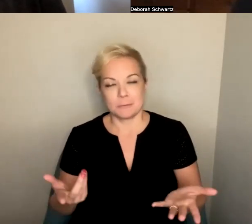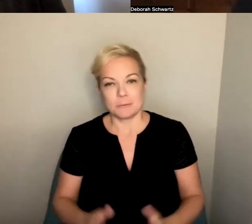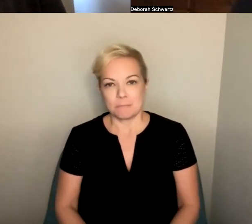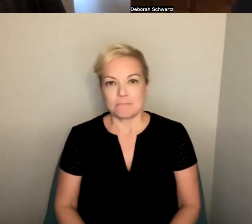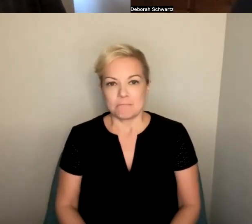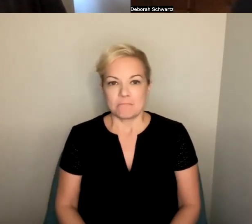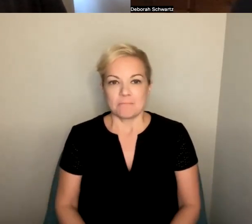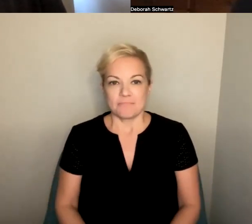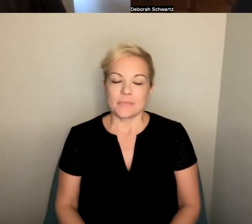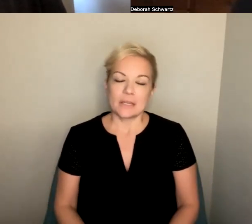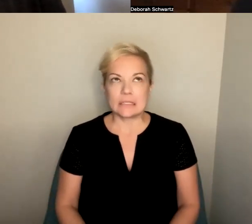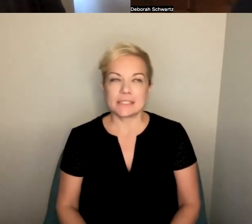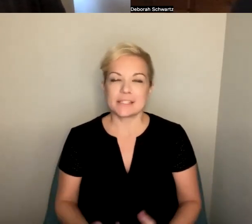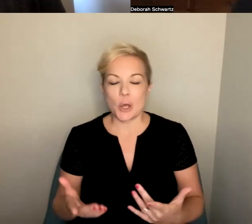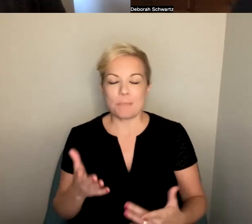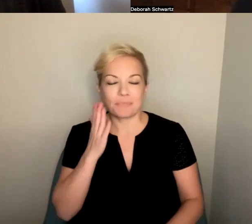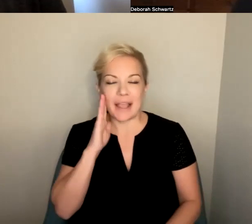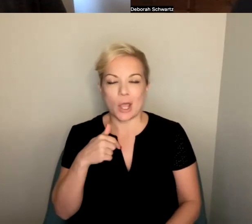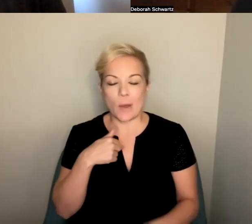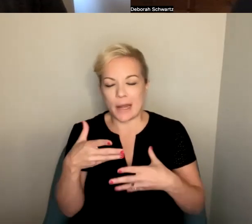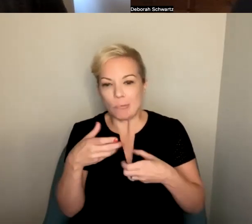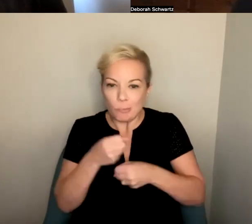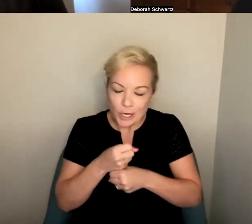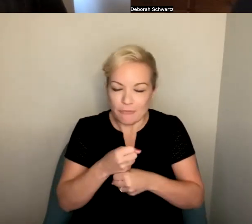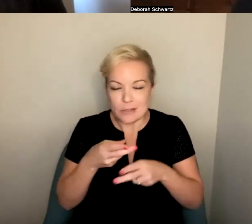paraphrase, it might have been a little bit too brief of a paraphrase, but that's what John Mohawk